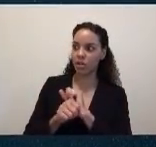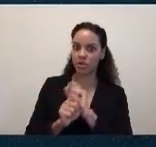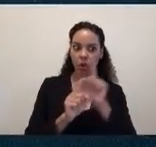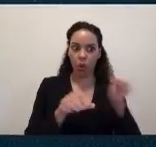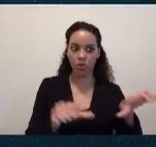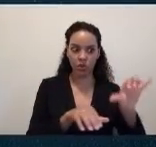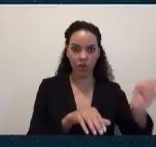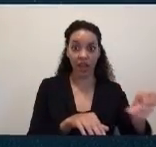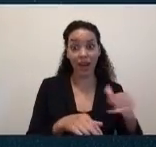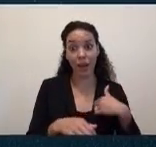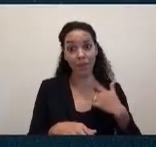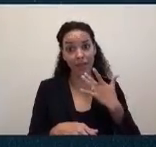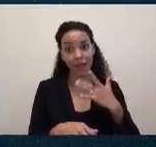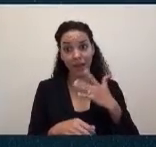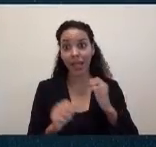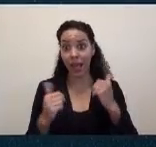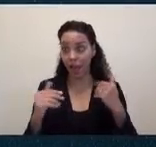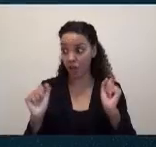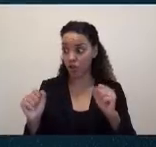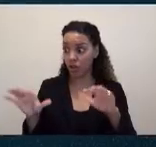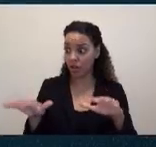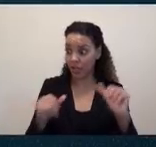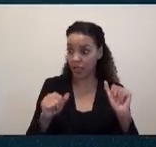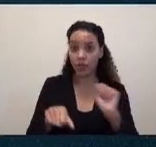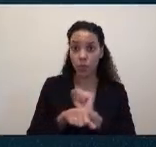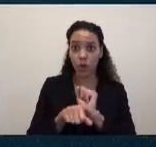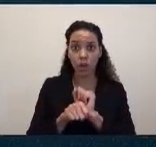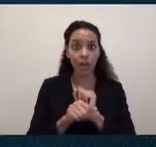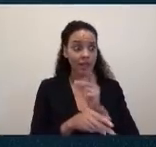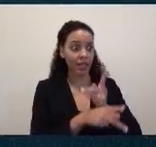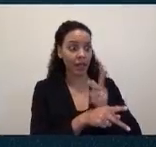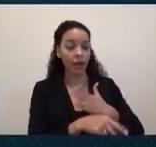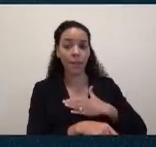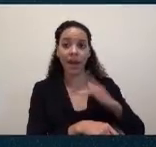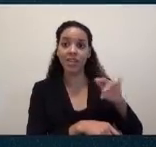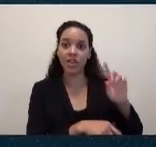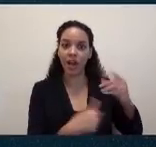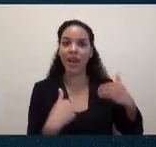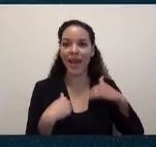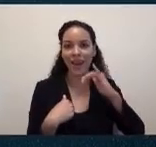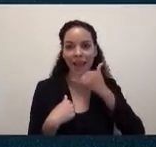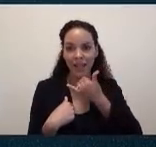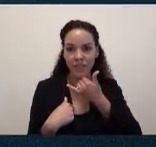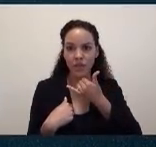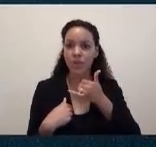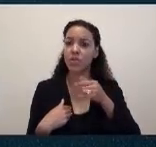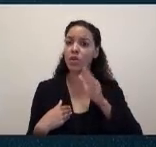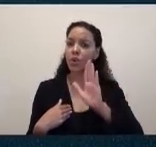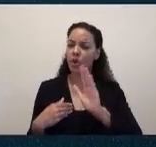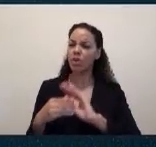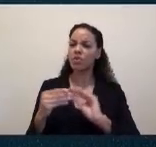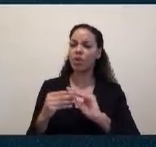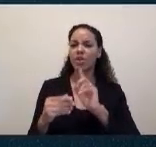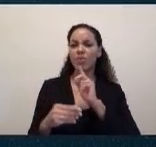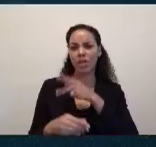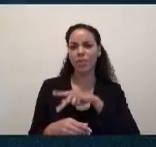and care for my child who had an accident. This issue's really personal to me. I'm fortunate that I have help when I need it